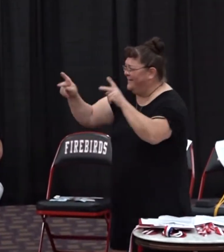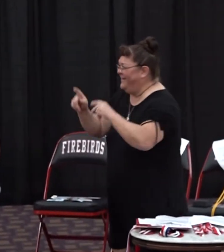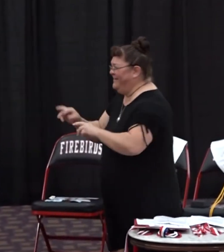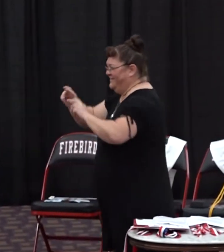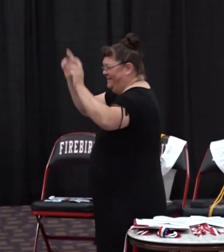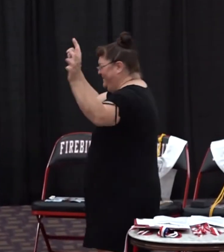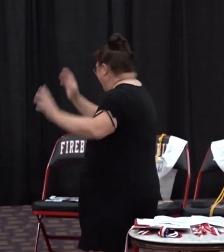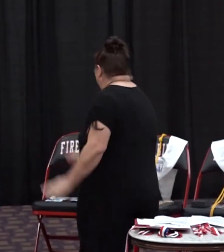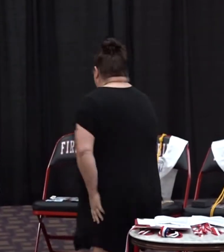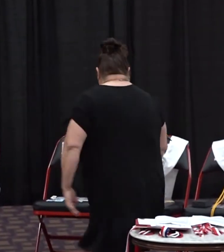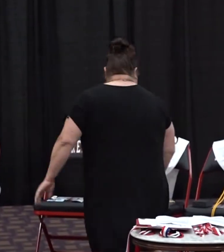Hope you're strong enough!